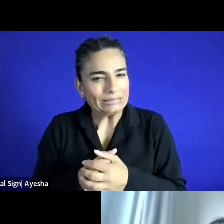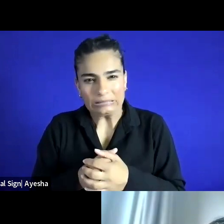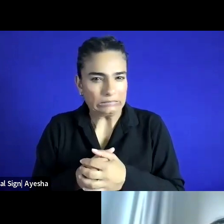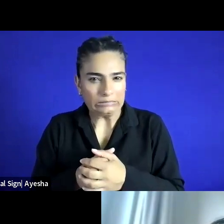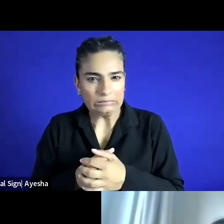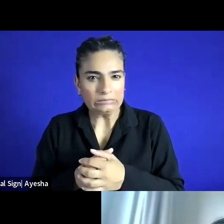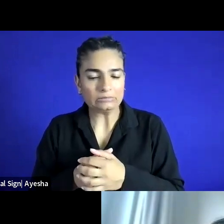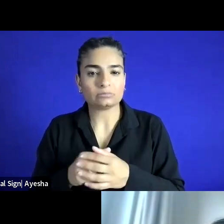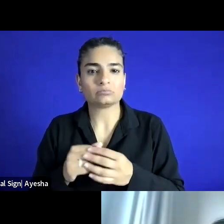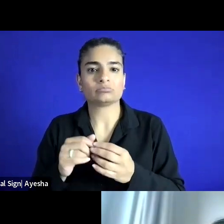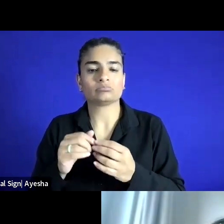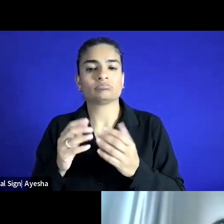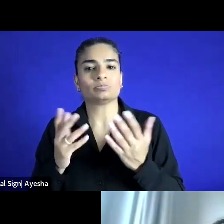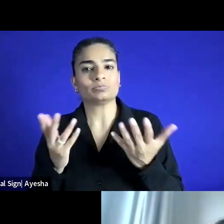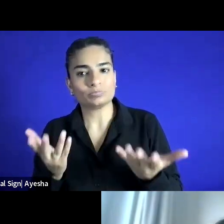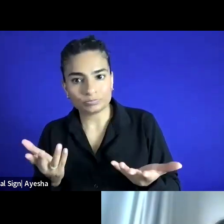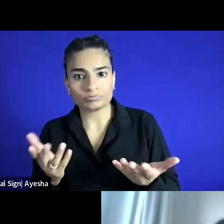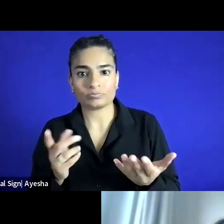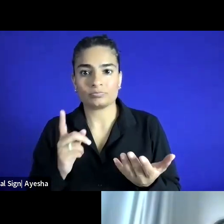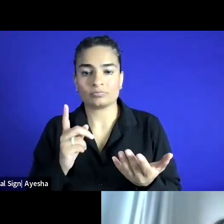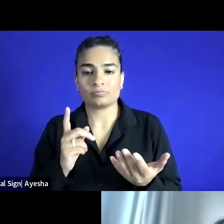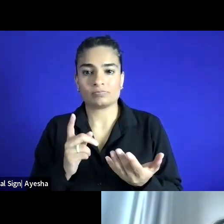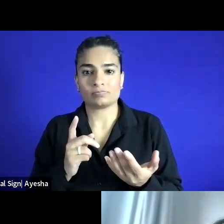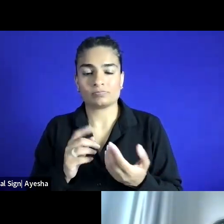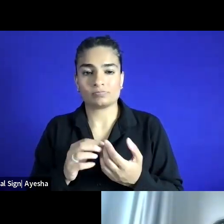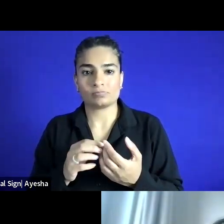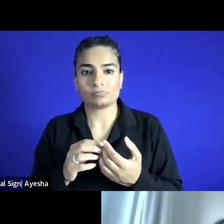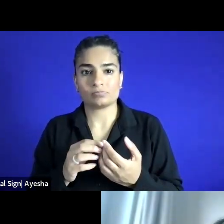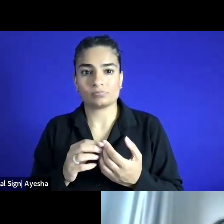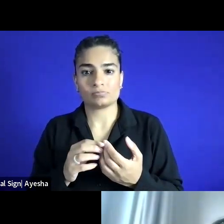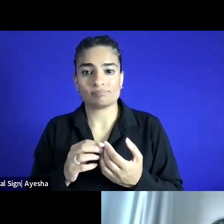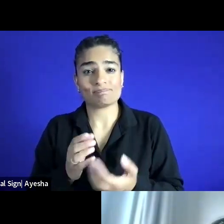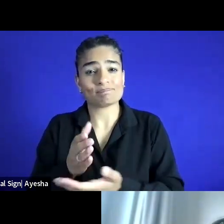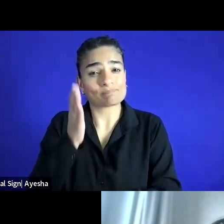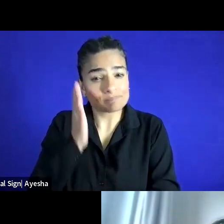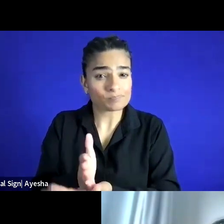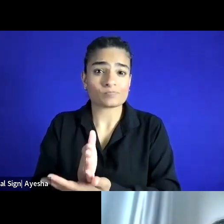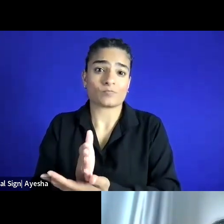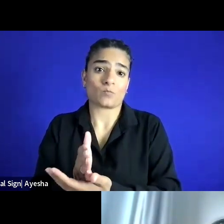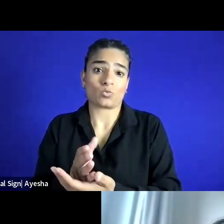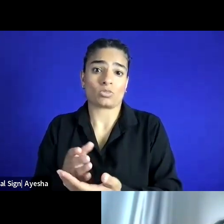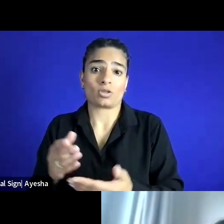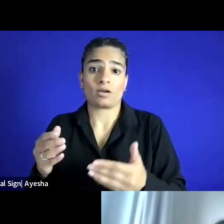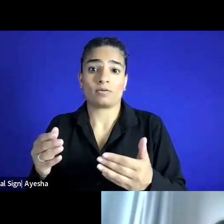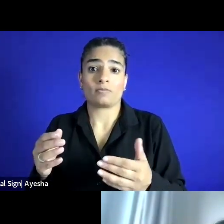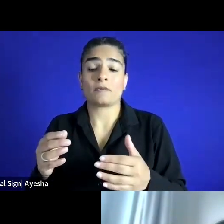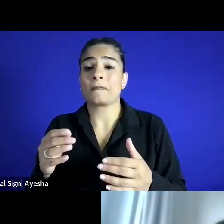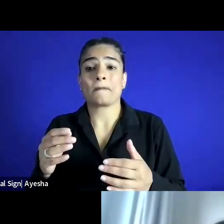But the reality is, we can only arrange the fast track for people who are coming, to the forum.